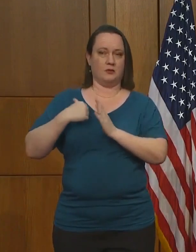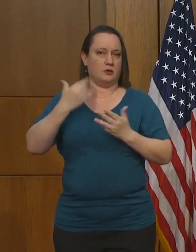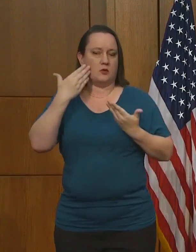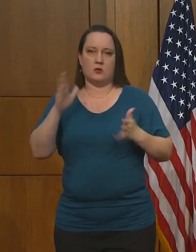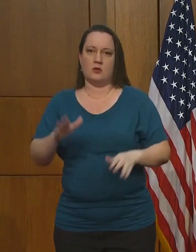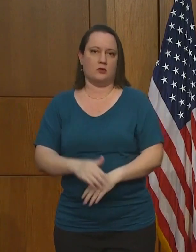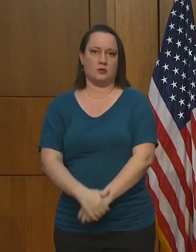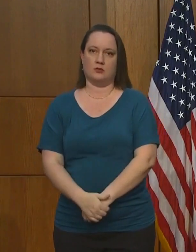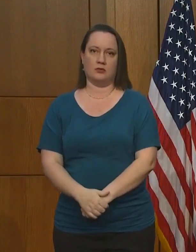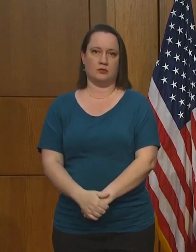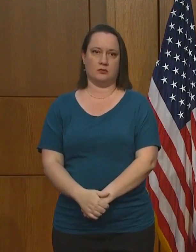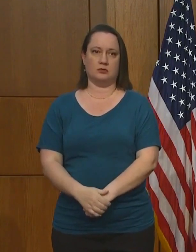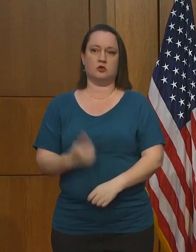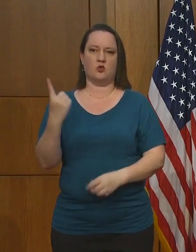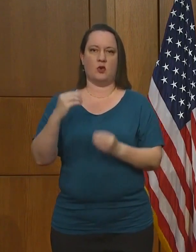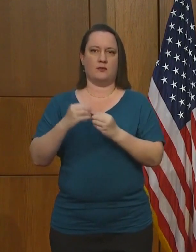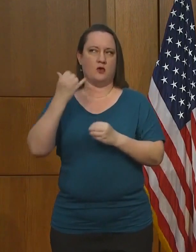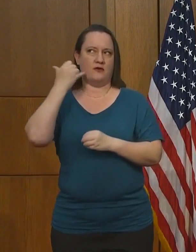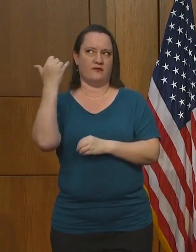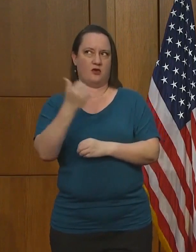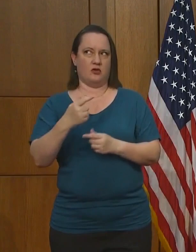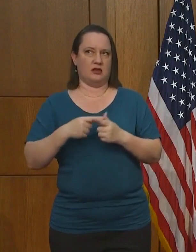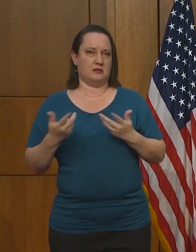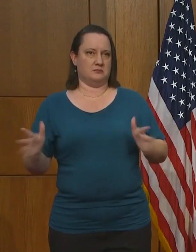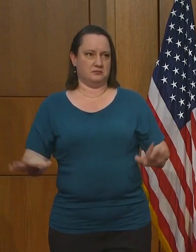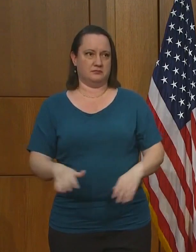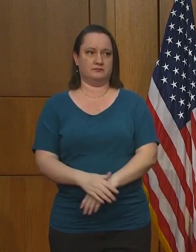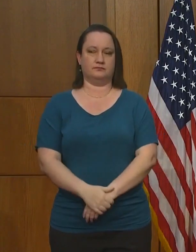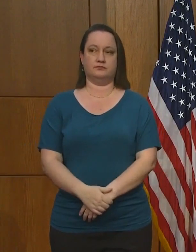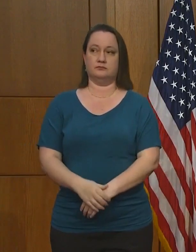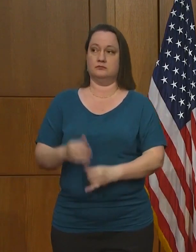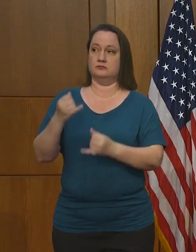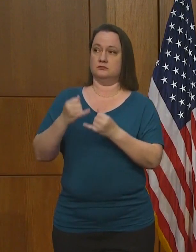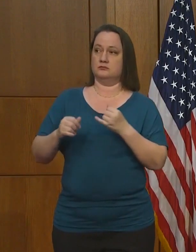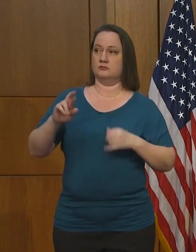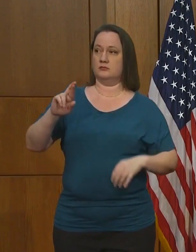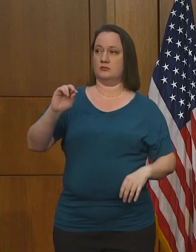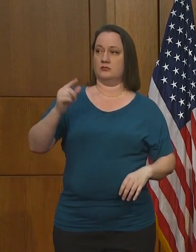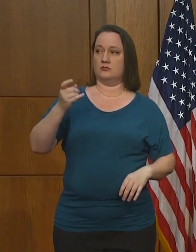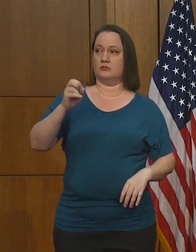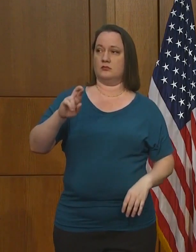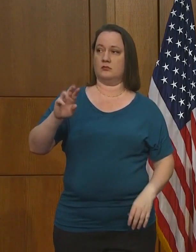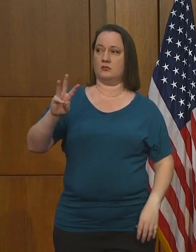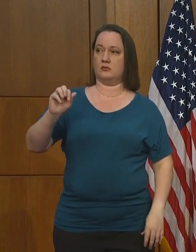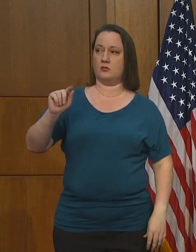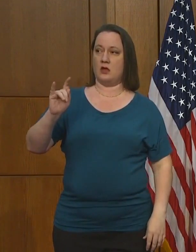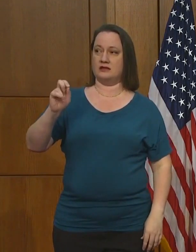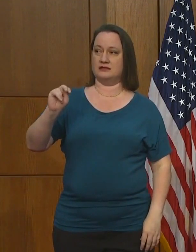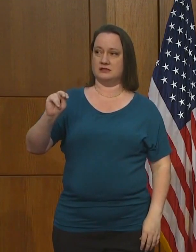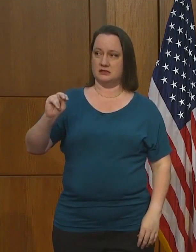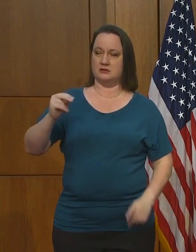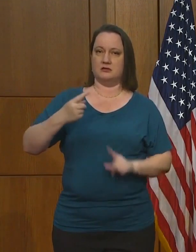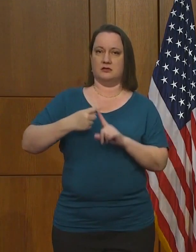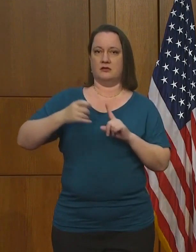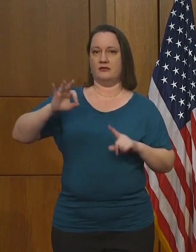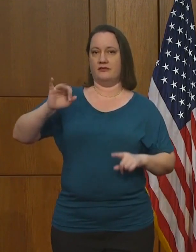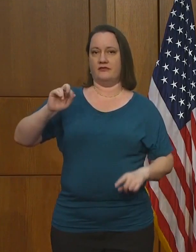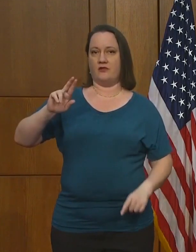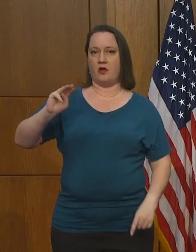AT THIS POINT. THE LAST